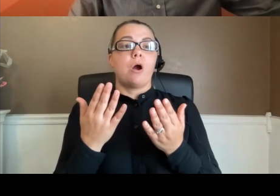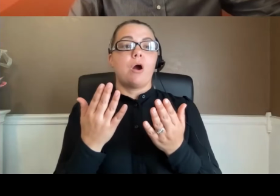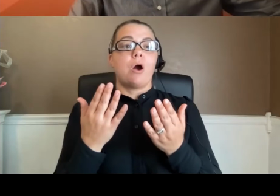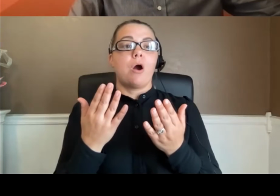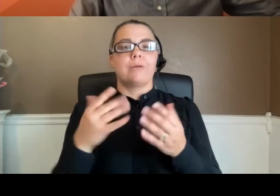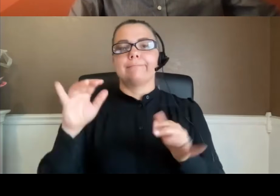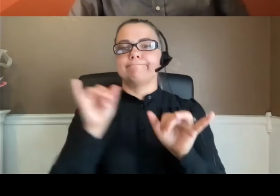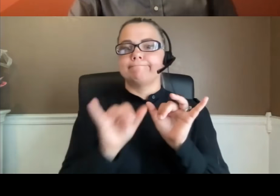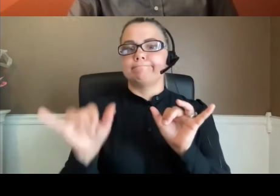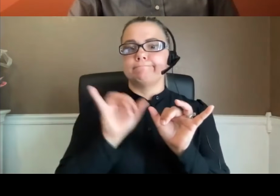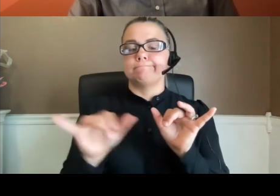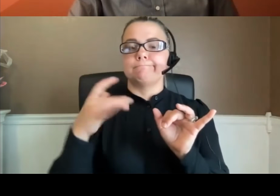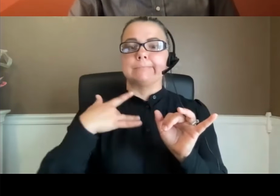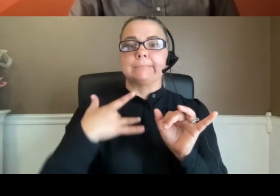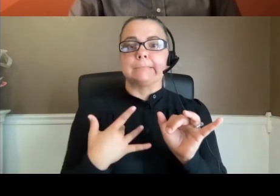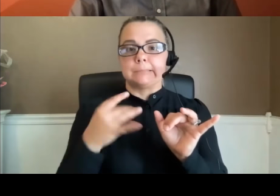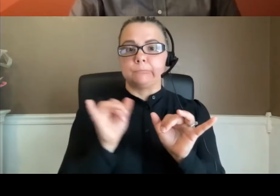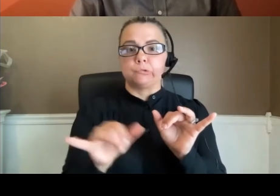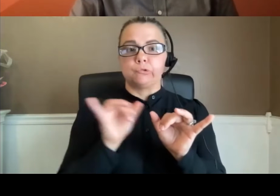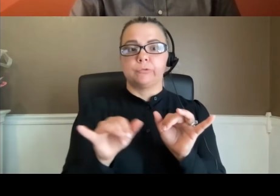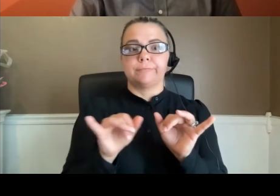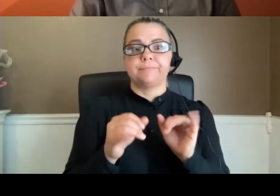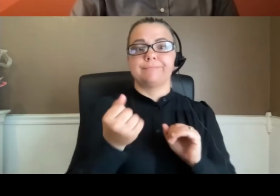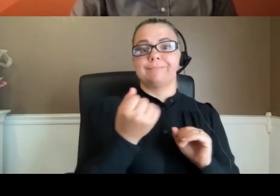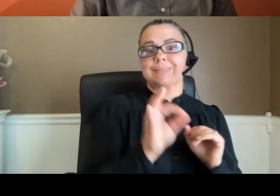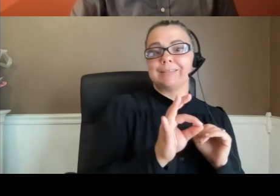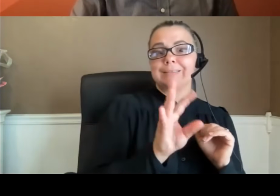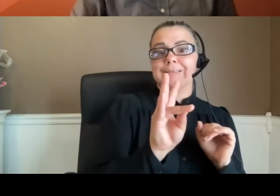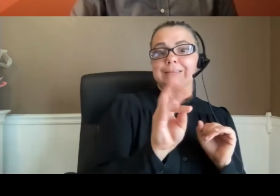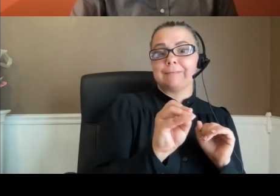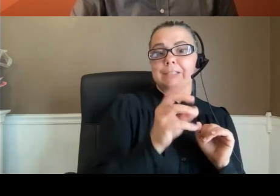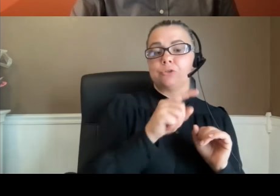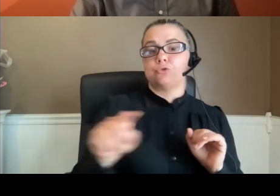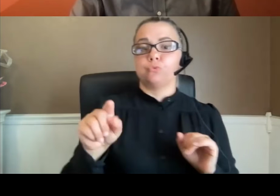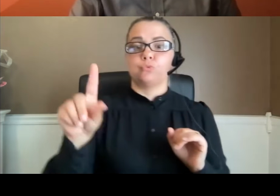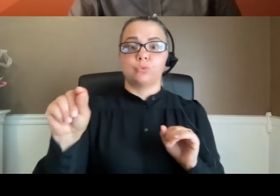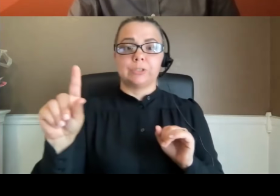1970 to 2022. Now, notice what we're doing here. What we're doing here is we're not going